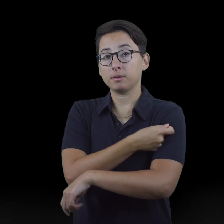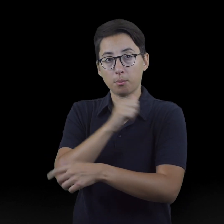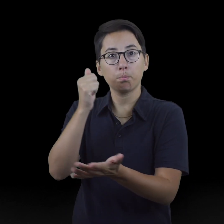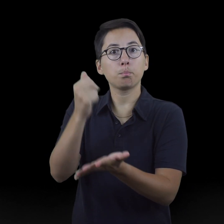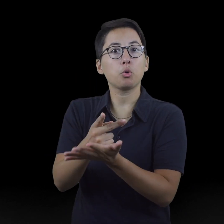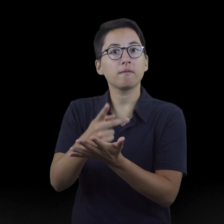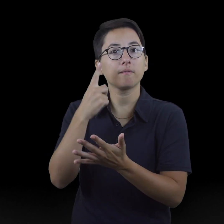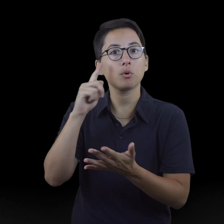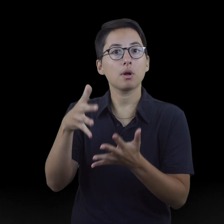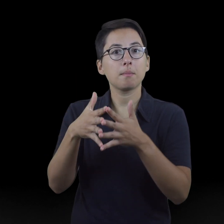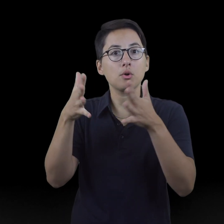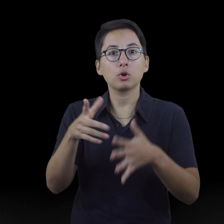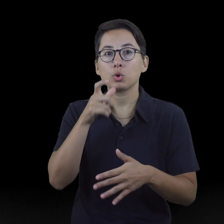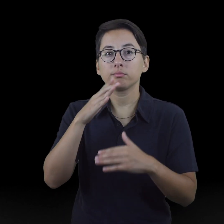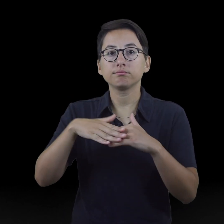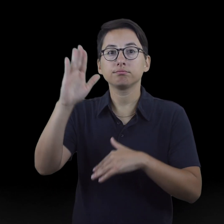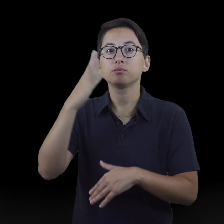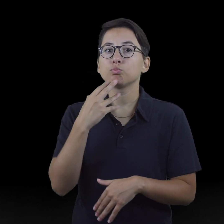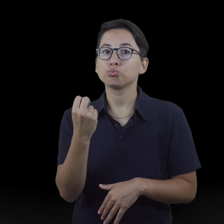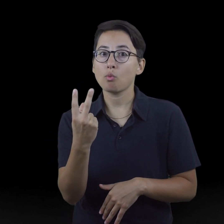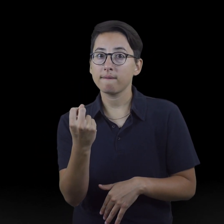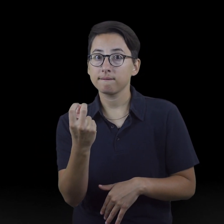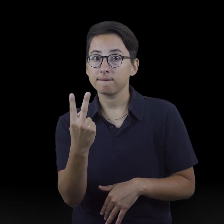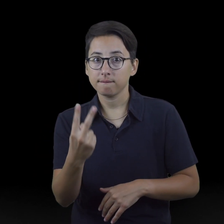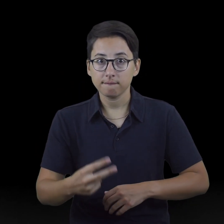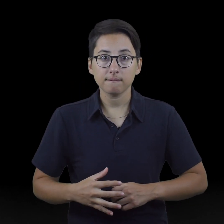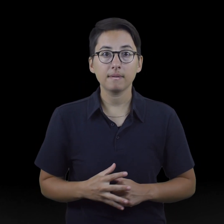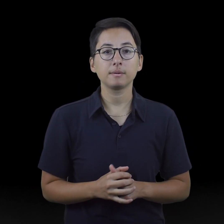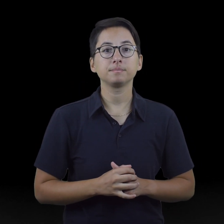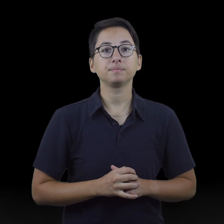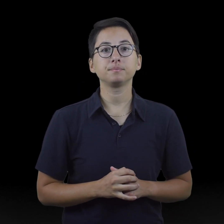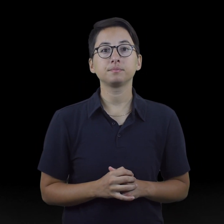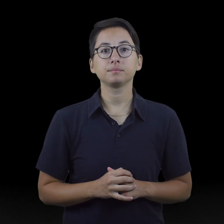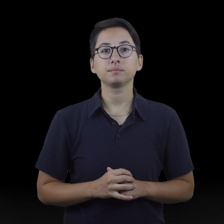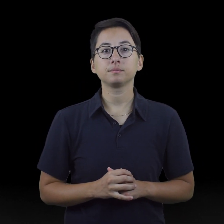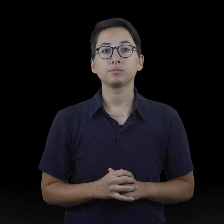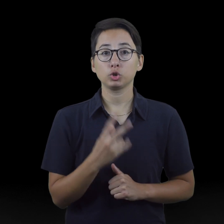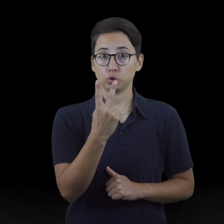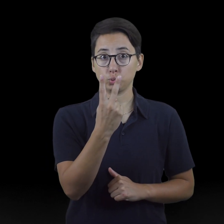age of 12.